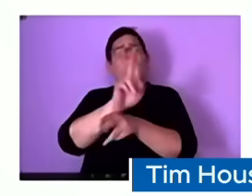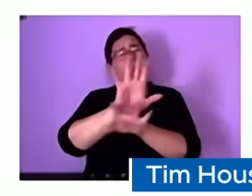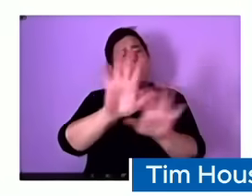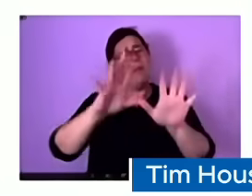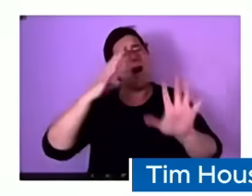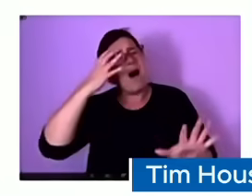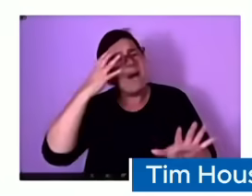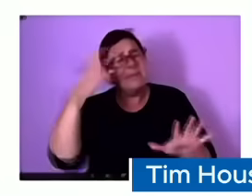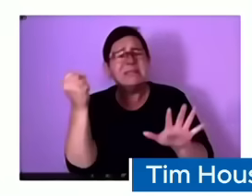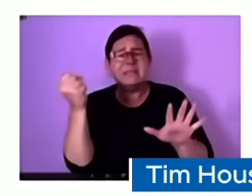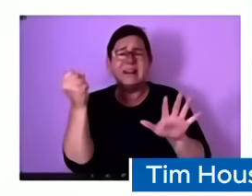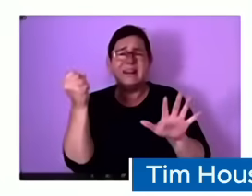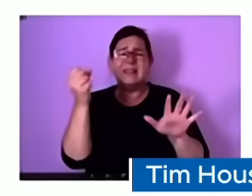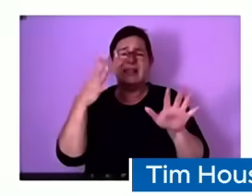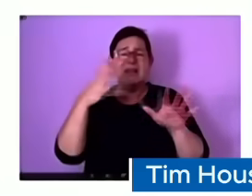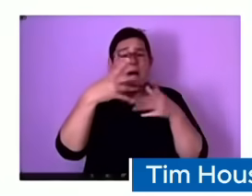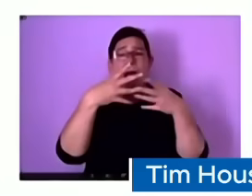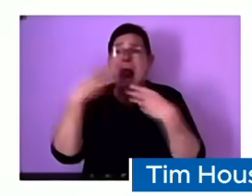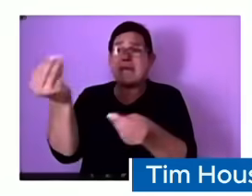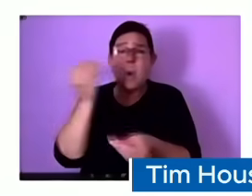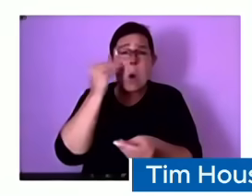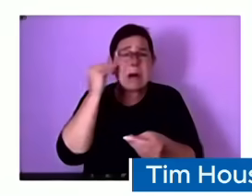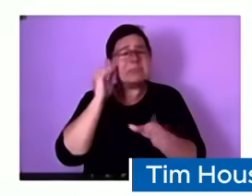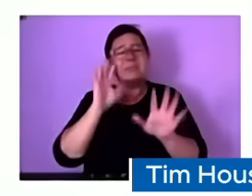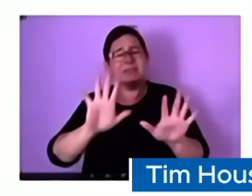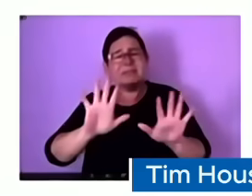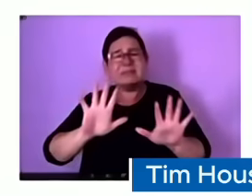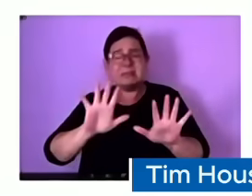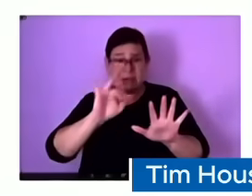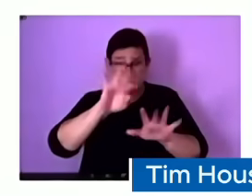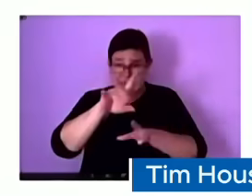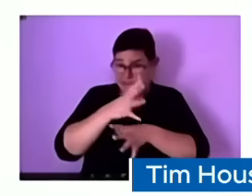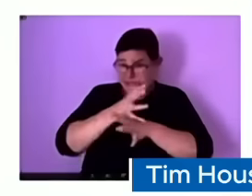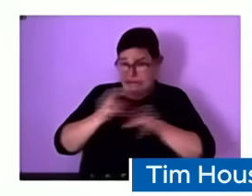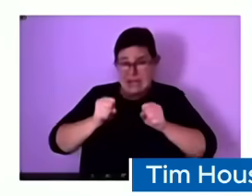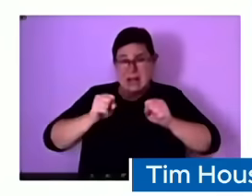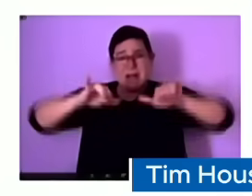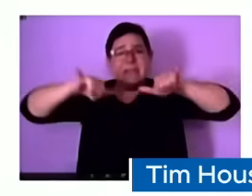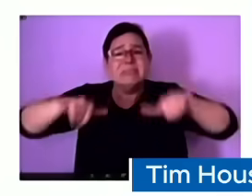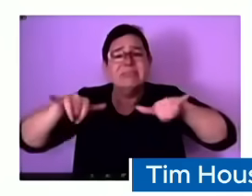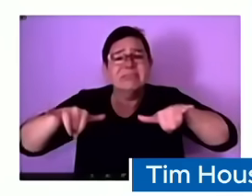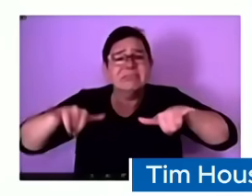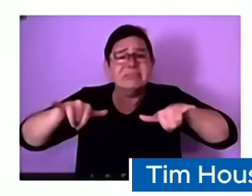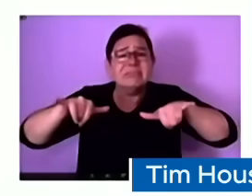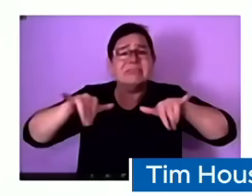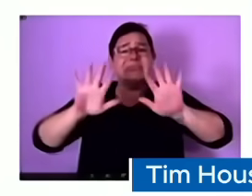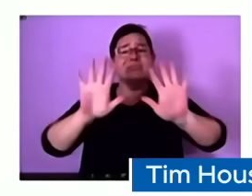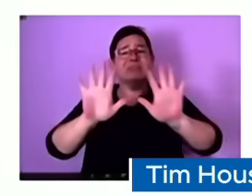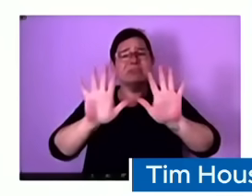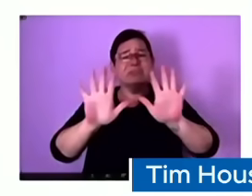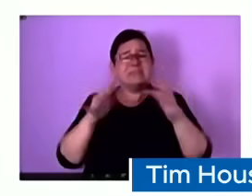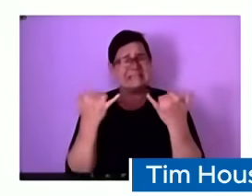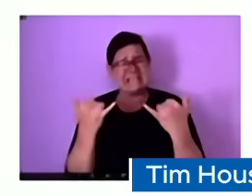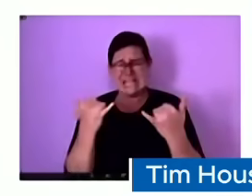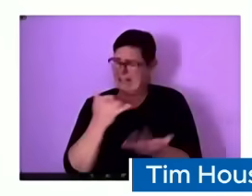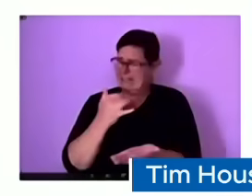IS THE TIME TO STAY IN THAT SAFE PLACE. JUST LOOK FOR A LITTLE GUIDANCE.